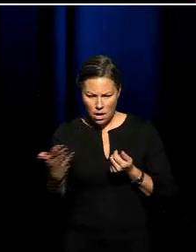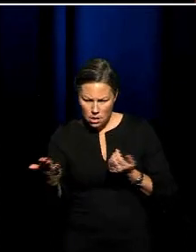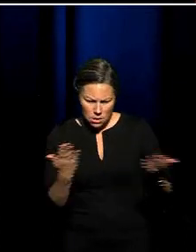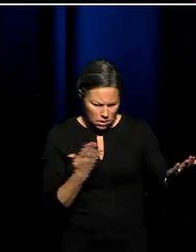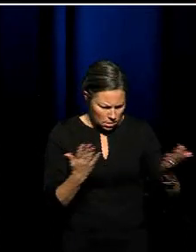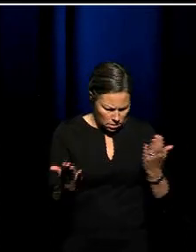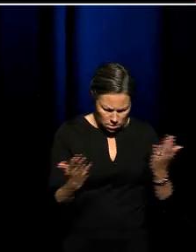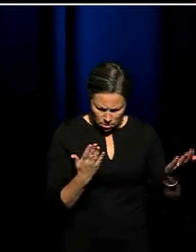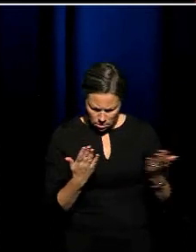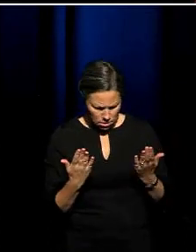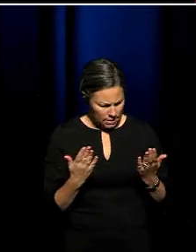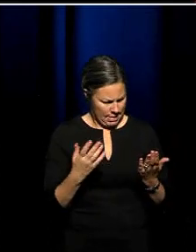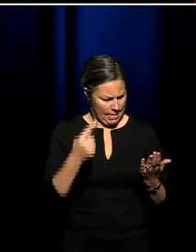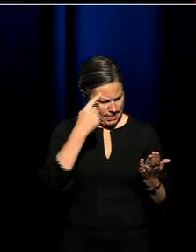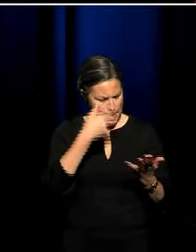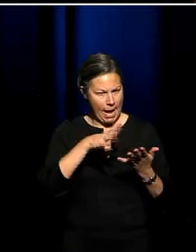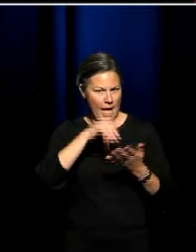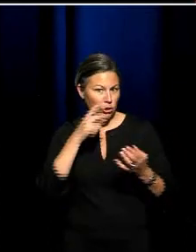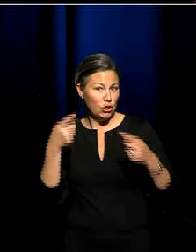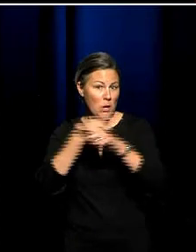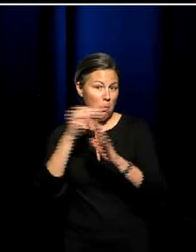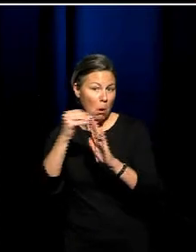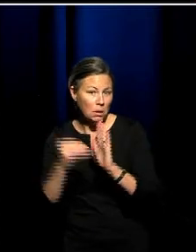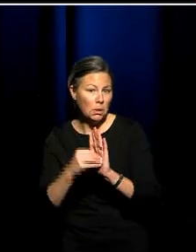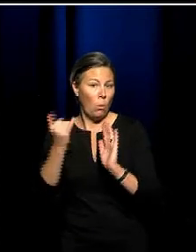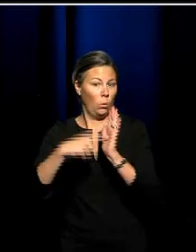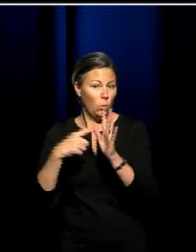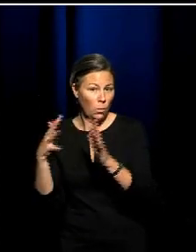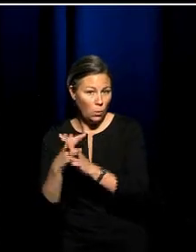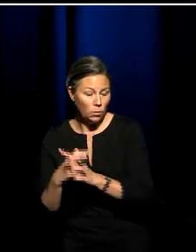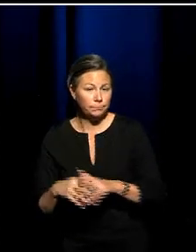evidence gathered by the Royal Commission and sixthly, to promote